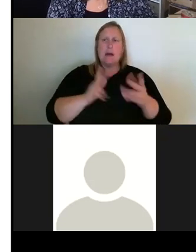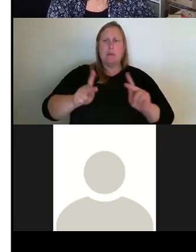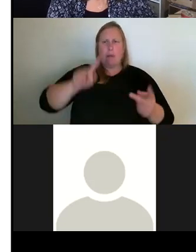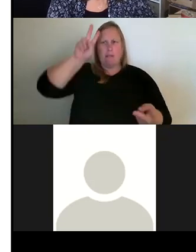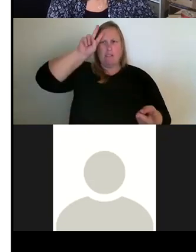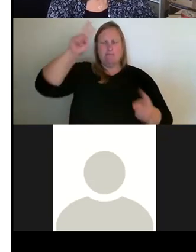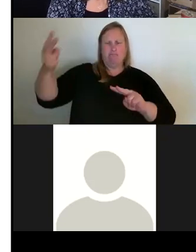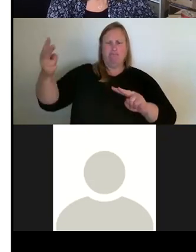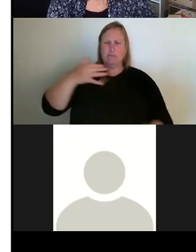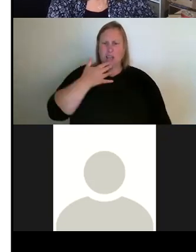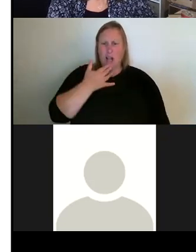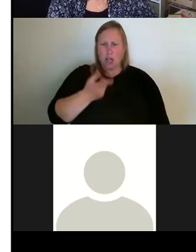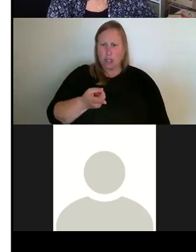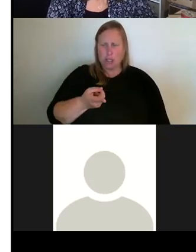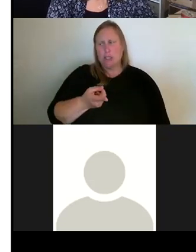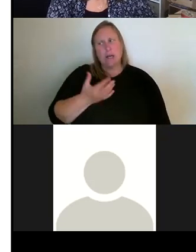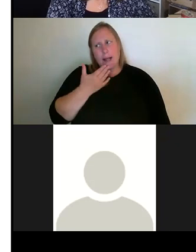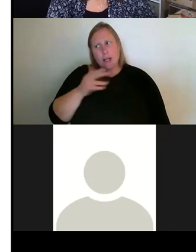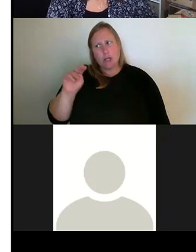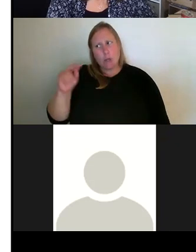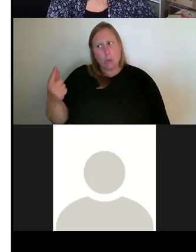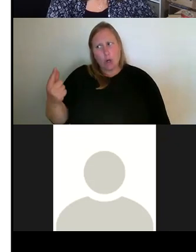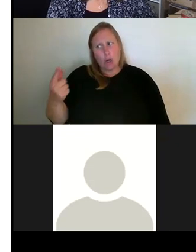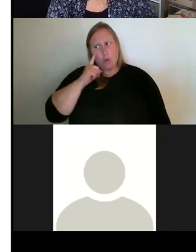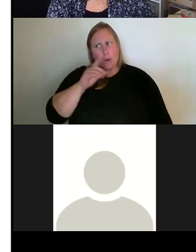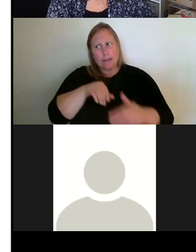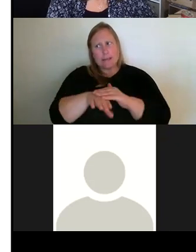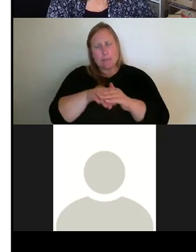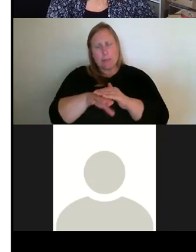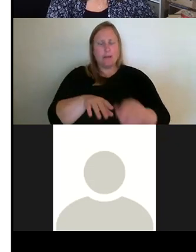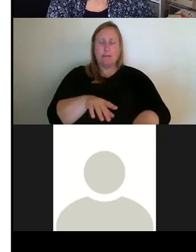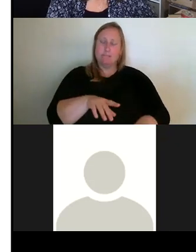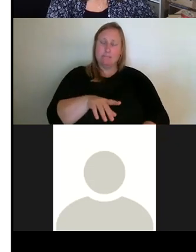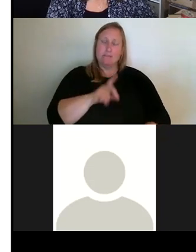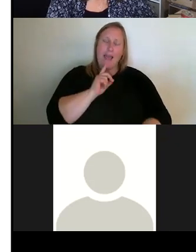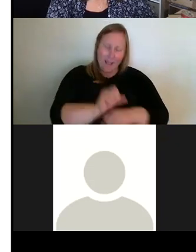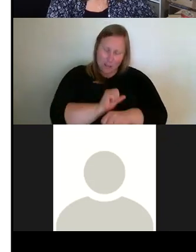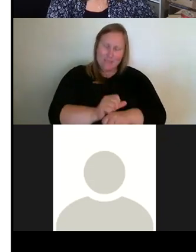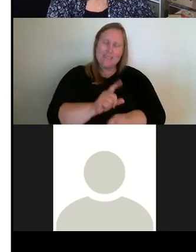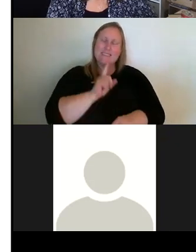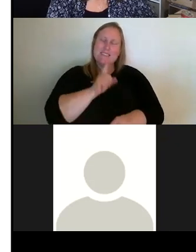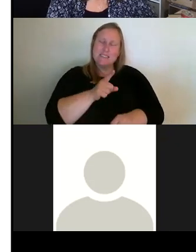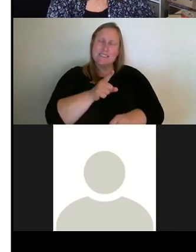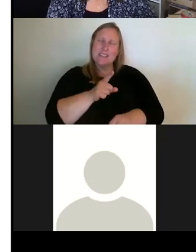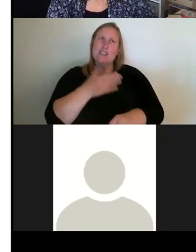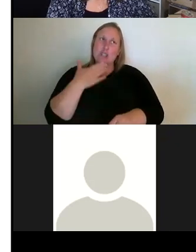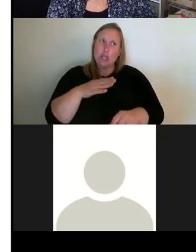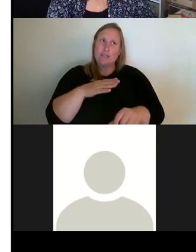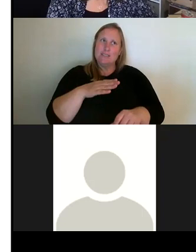the years and they say, well, color is not good for accessibility. Actually, it's great in certain circumstances used